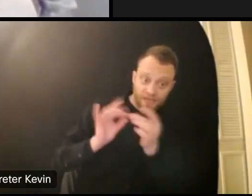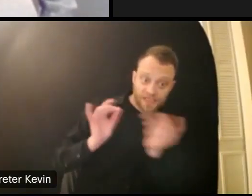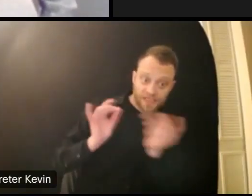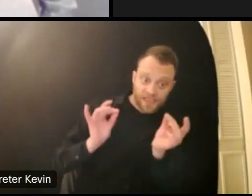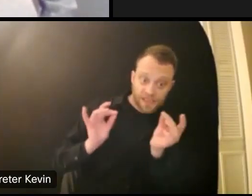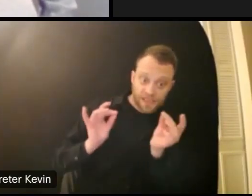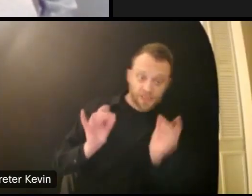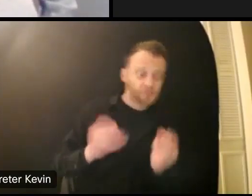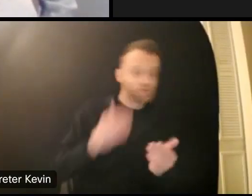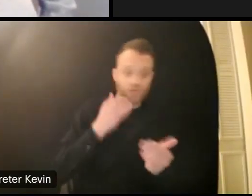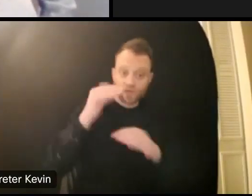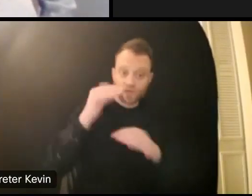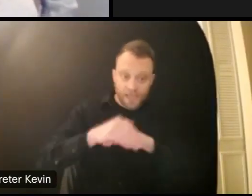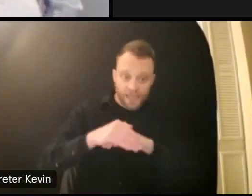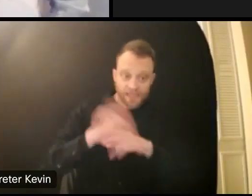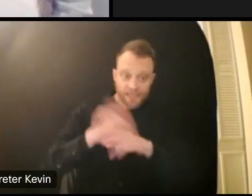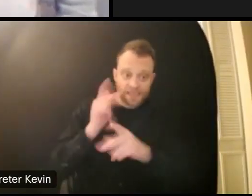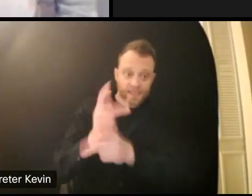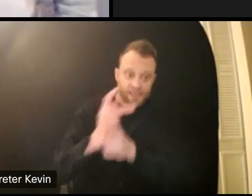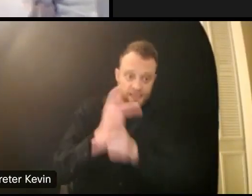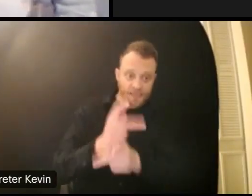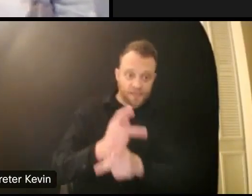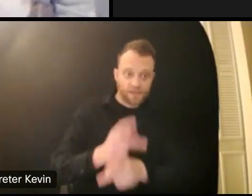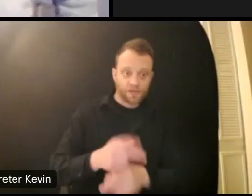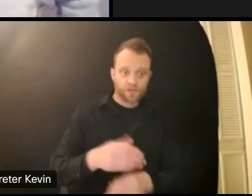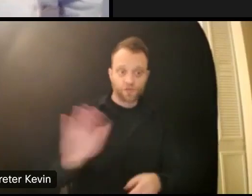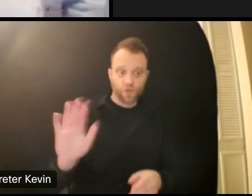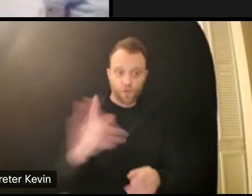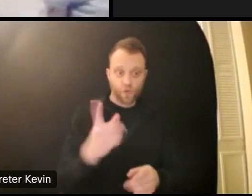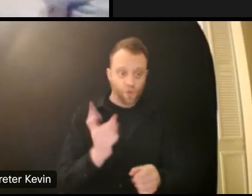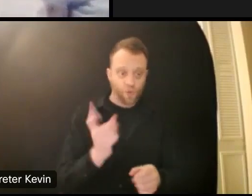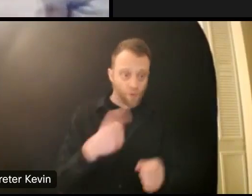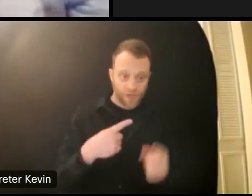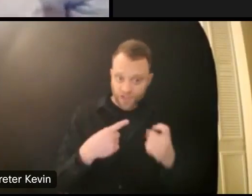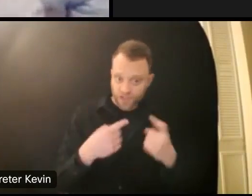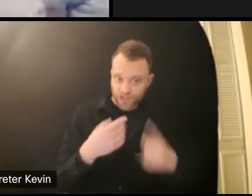take care. Thank you for the great questions. It was a great opportunity for us to